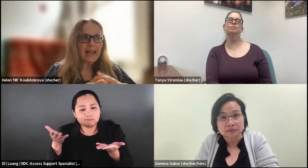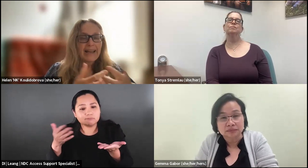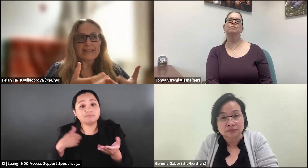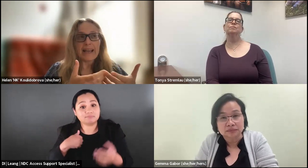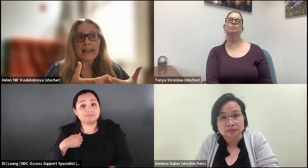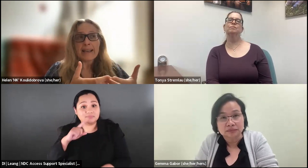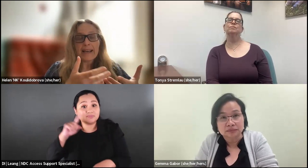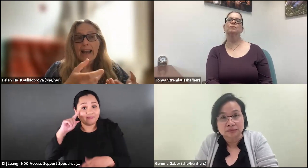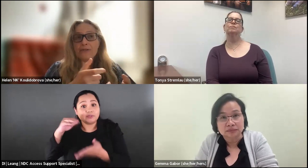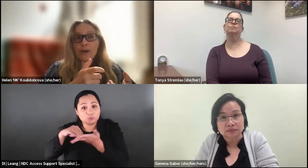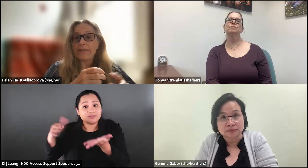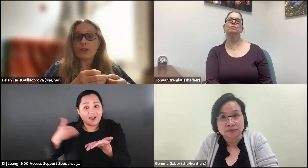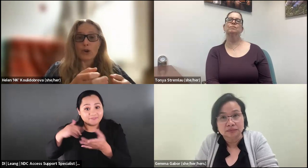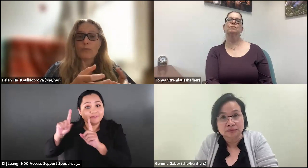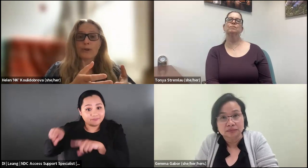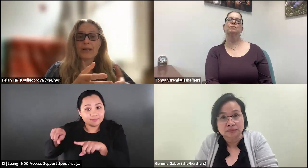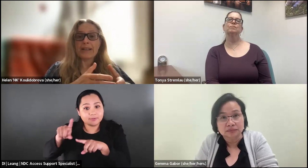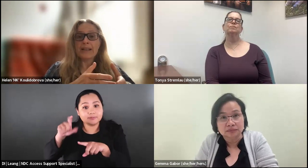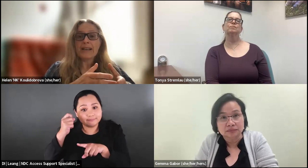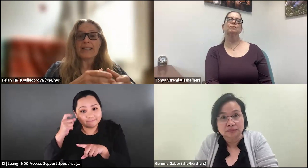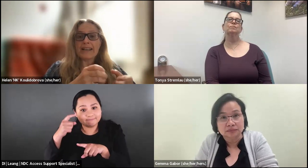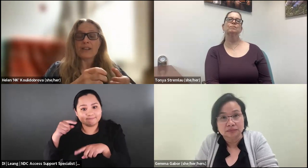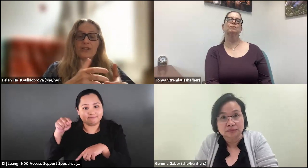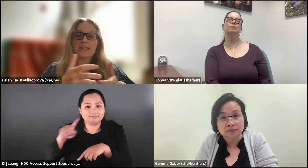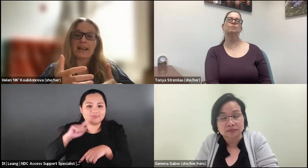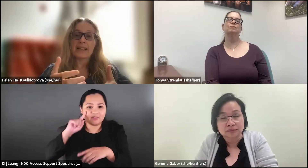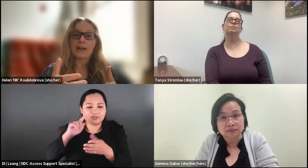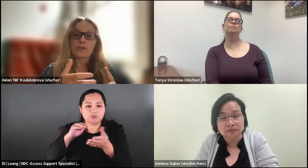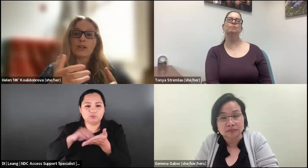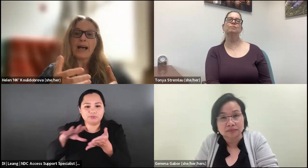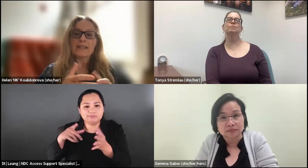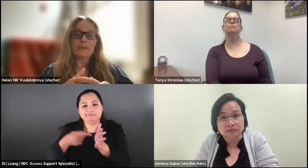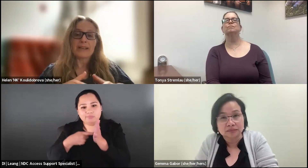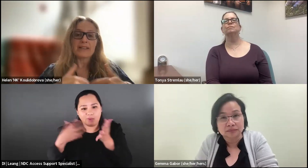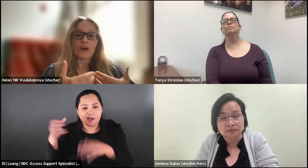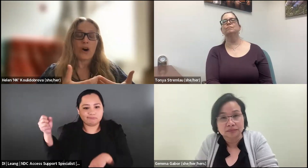And they have to have an interpreter in English as a second language class because there